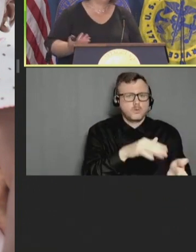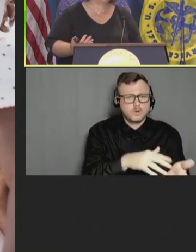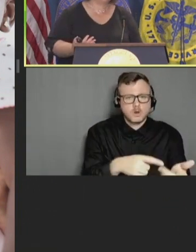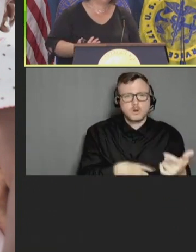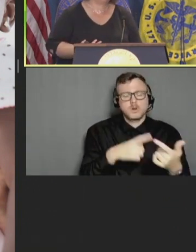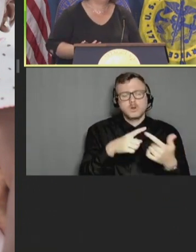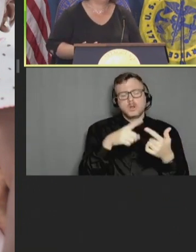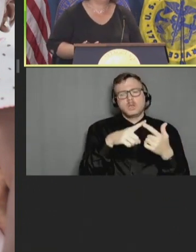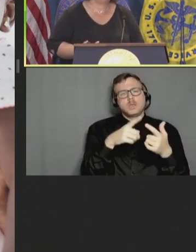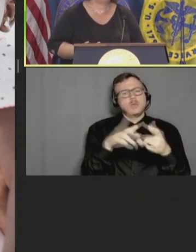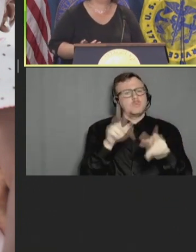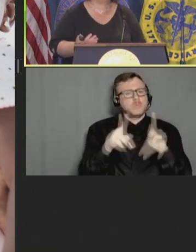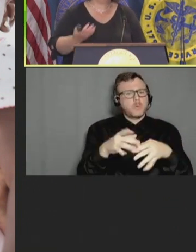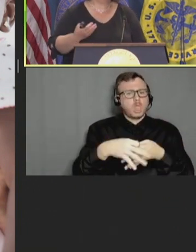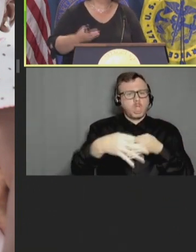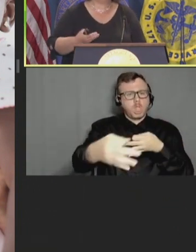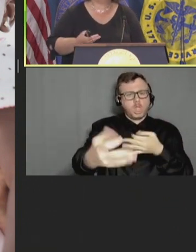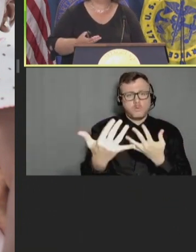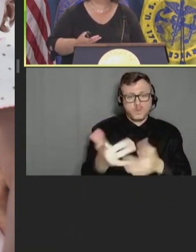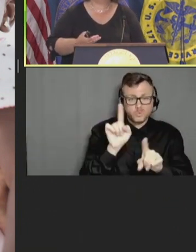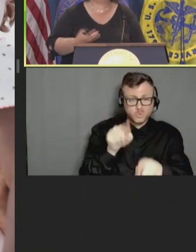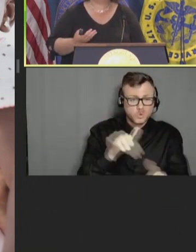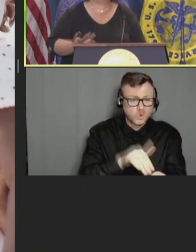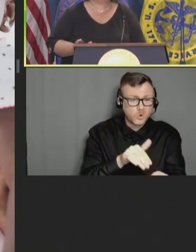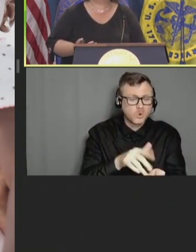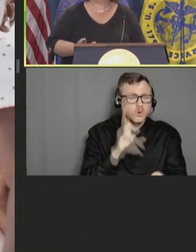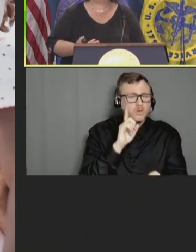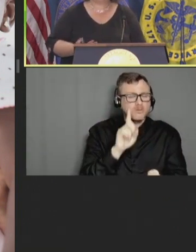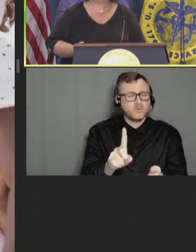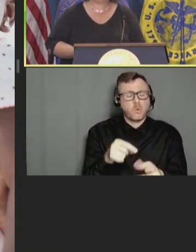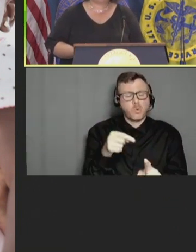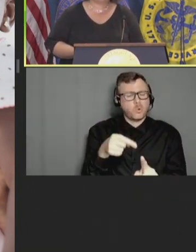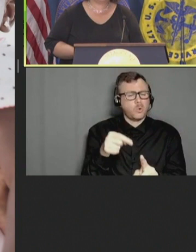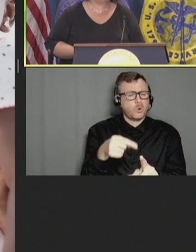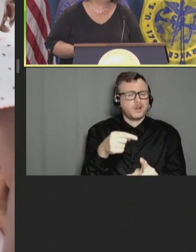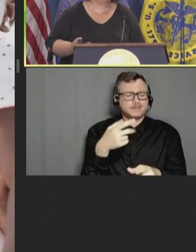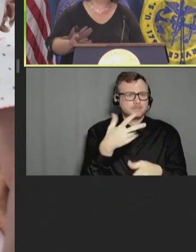conditions than they would have been prior to the pandemic, given that they delayed care. And so,